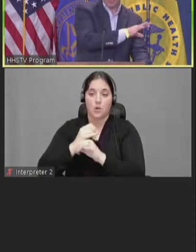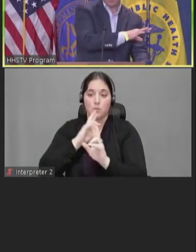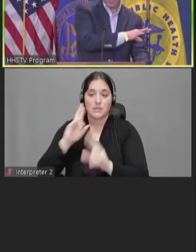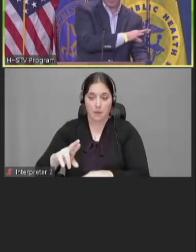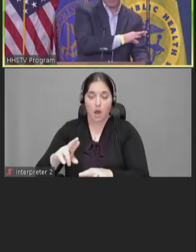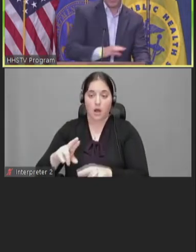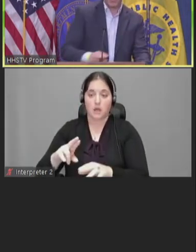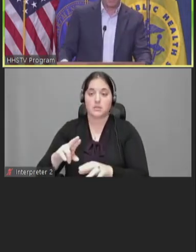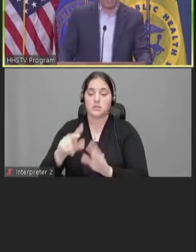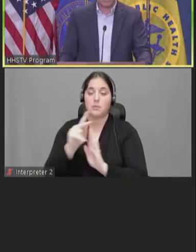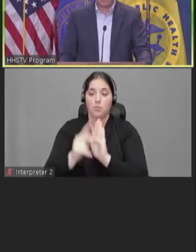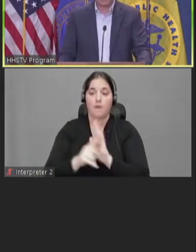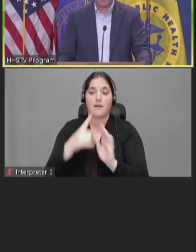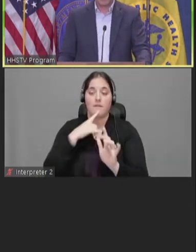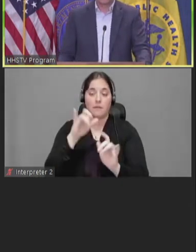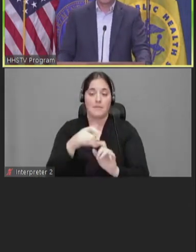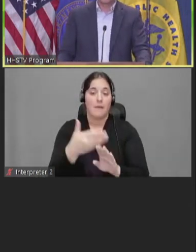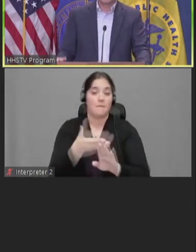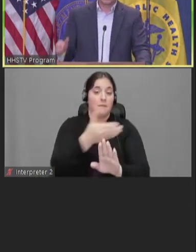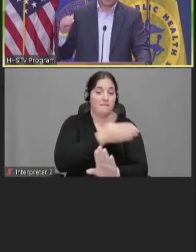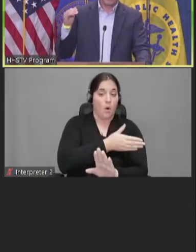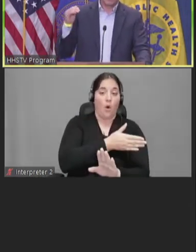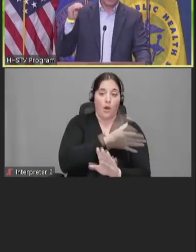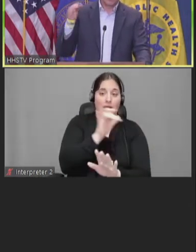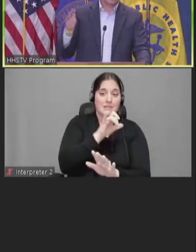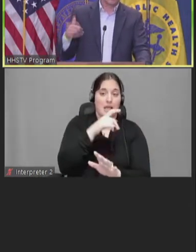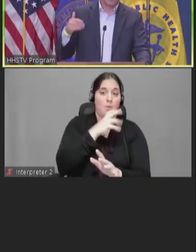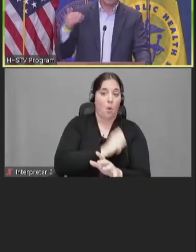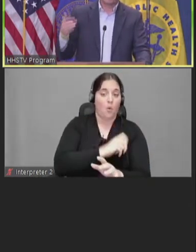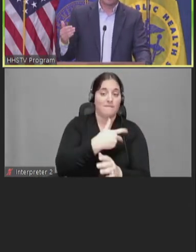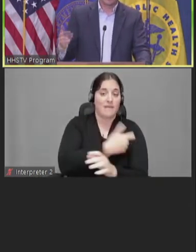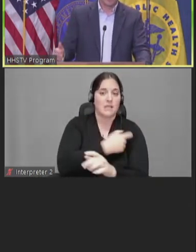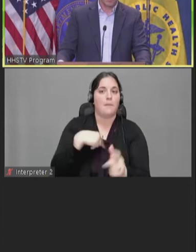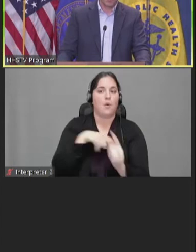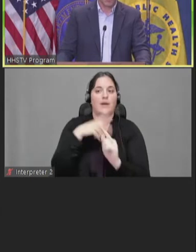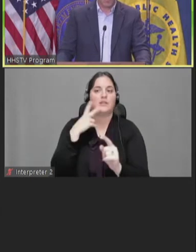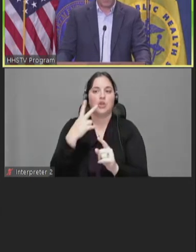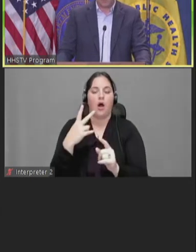previous version of the vaccine, but we saw significantly greater immune responses.